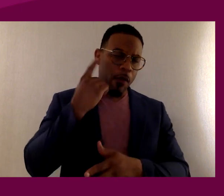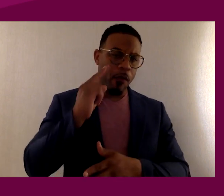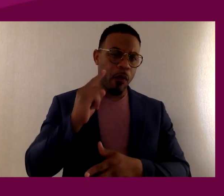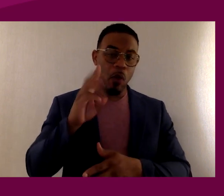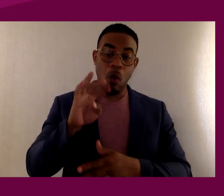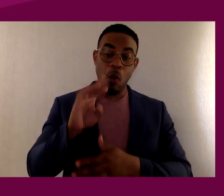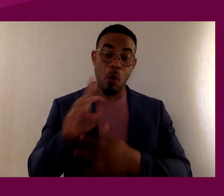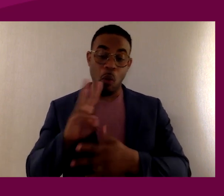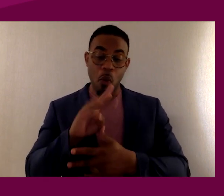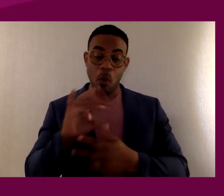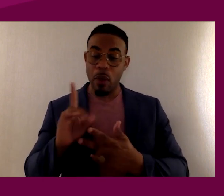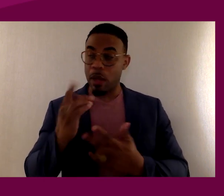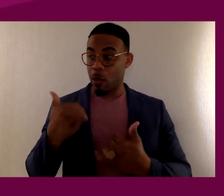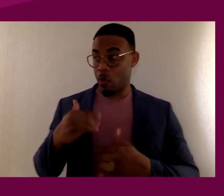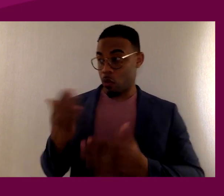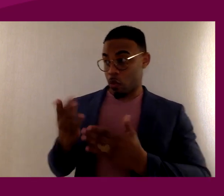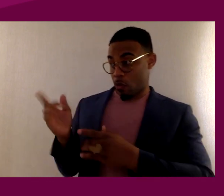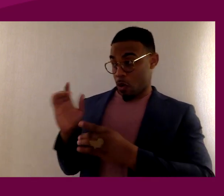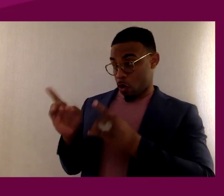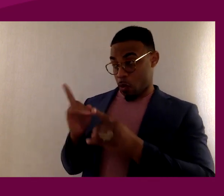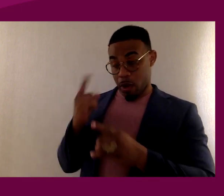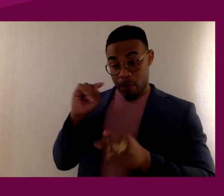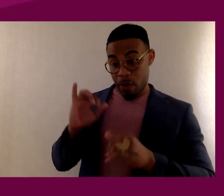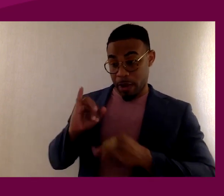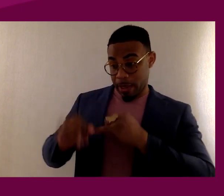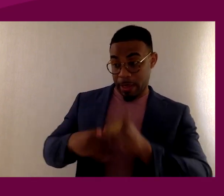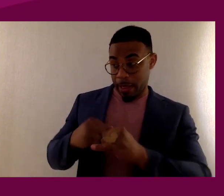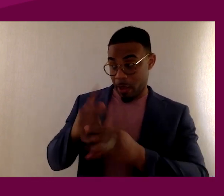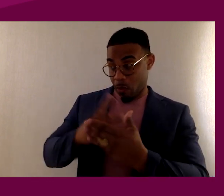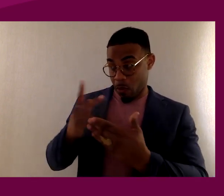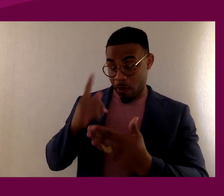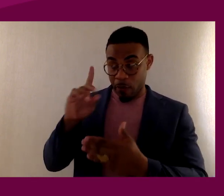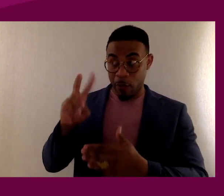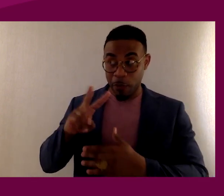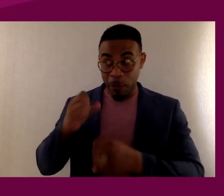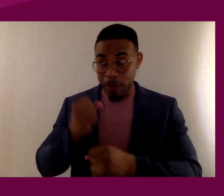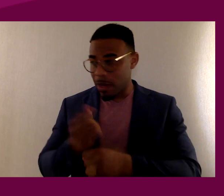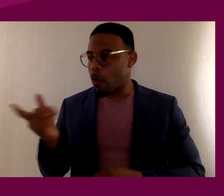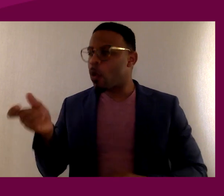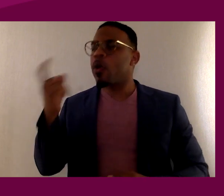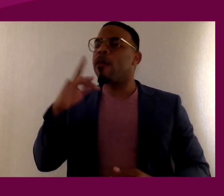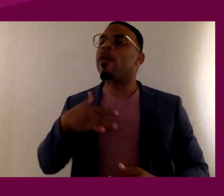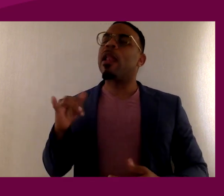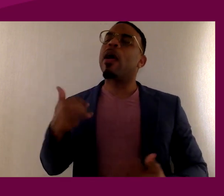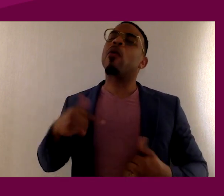think should be a priority for WID, as someone who served as our director of international programs